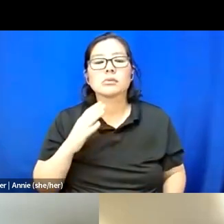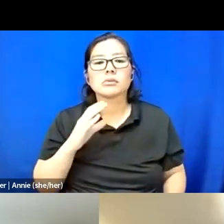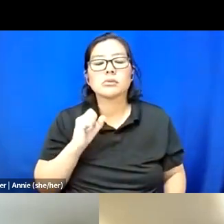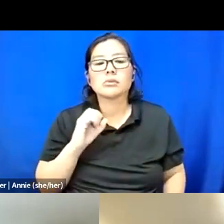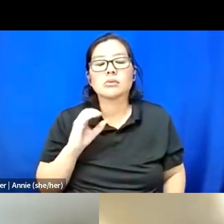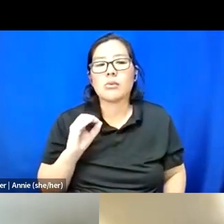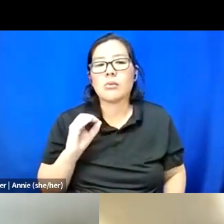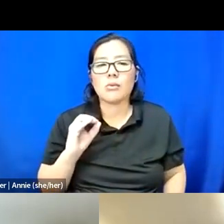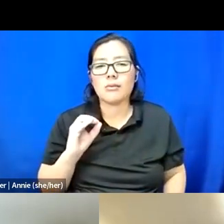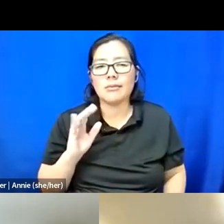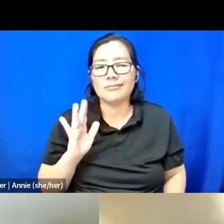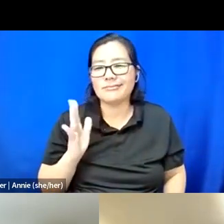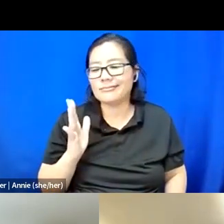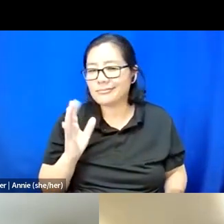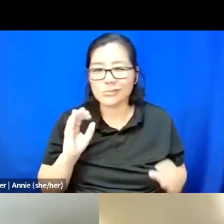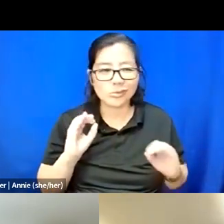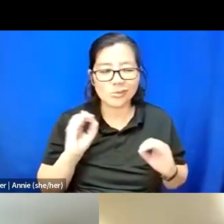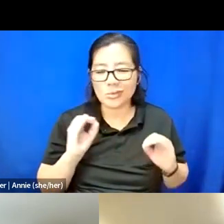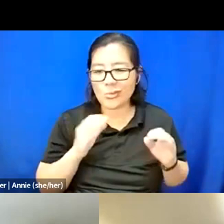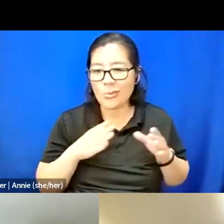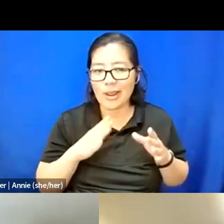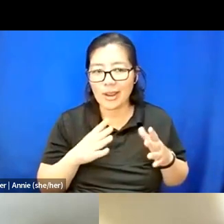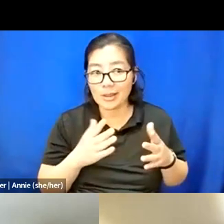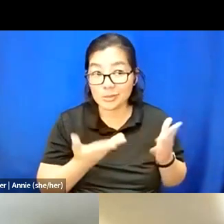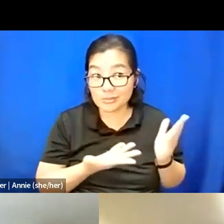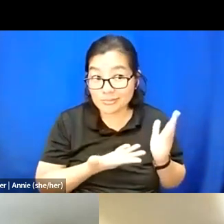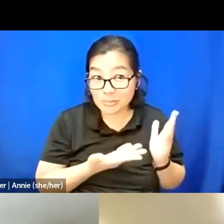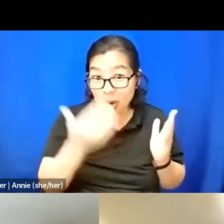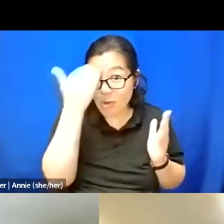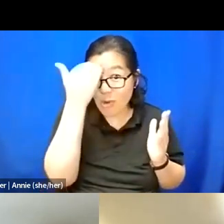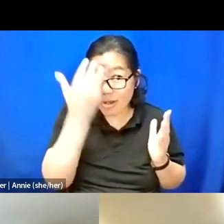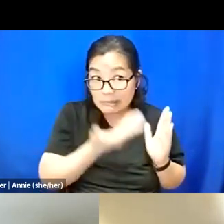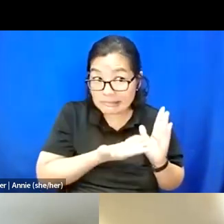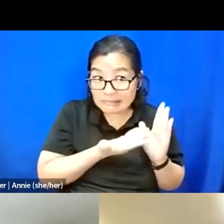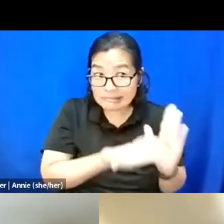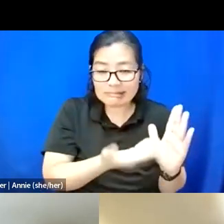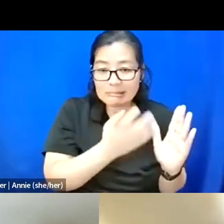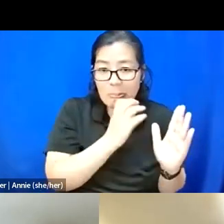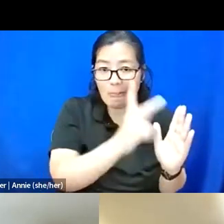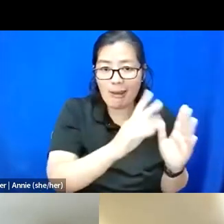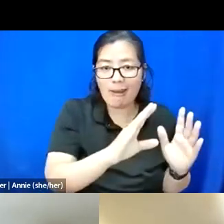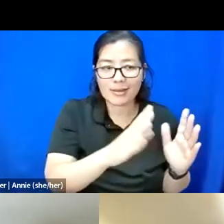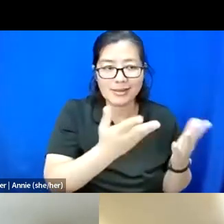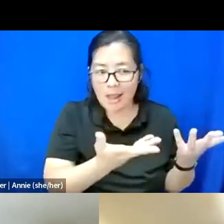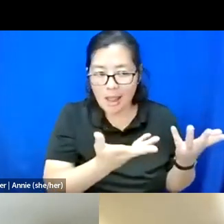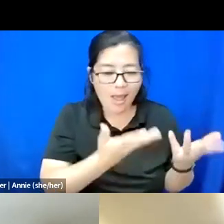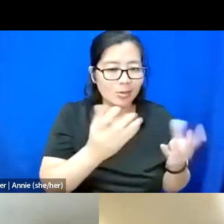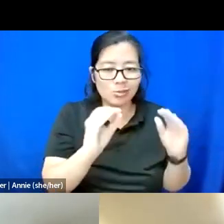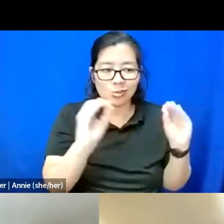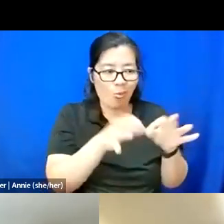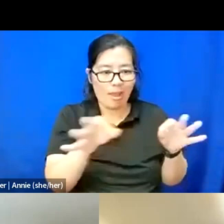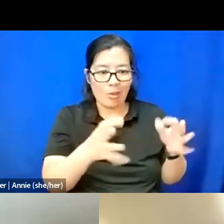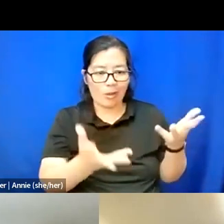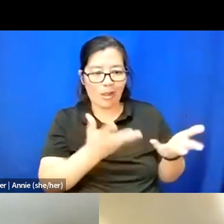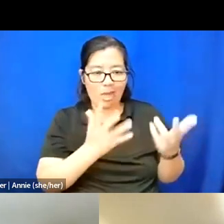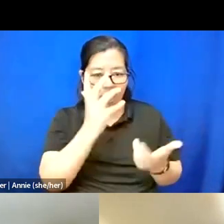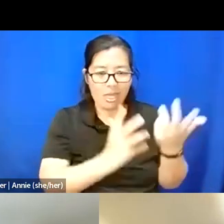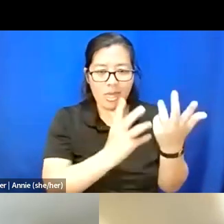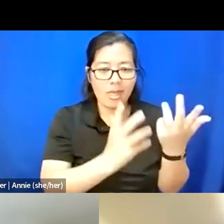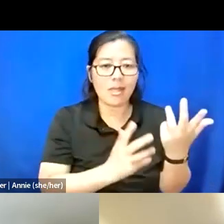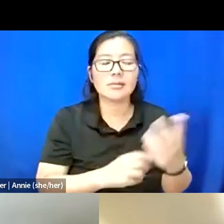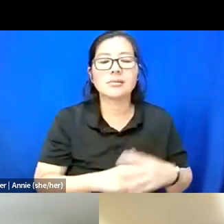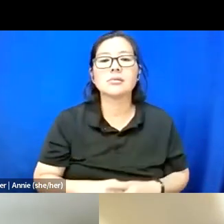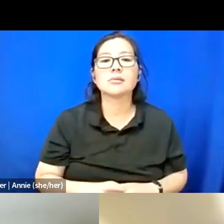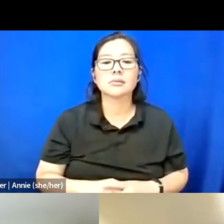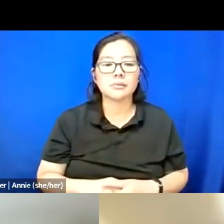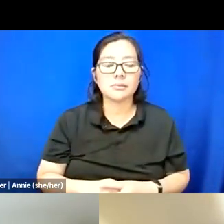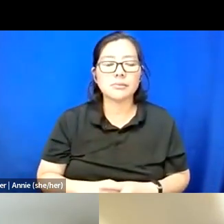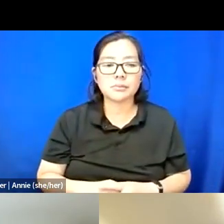So yeah, if I -- This abandonment led me to search for support outside of my birth family,